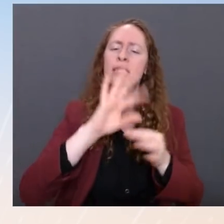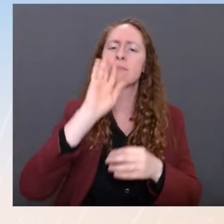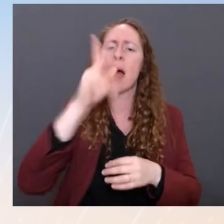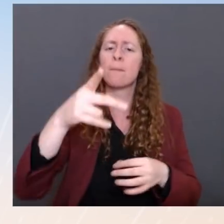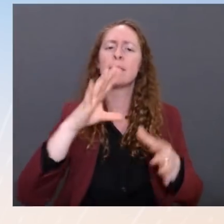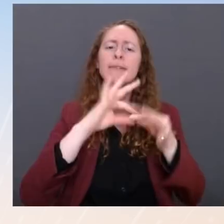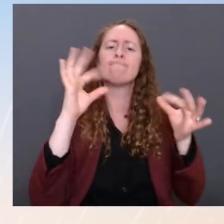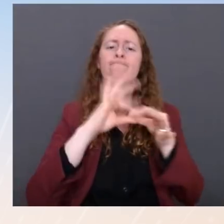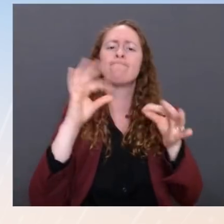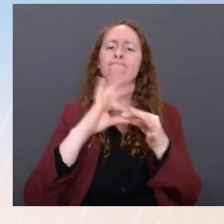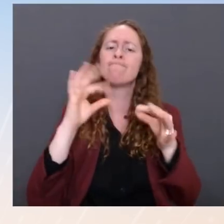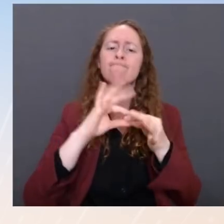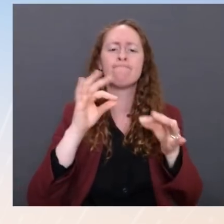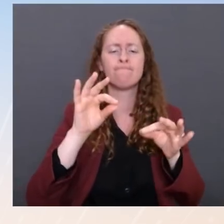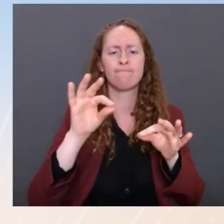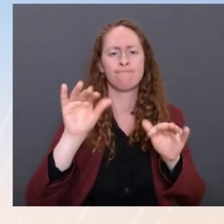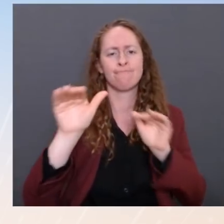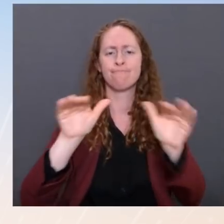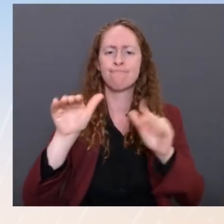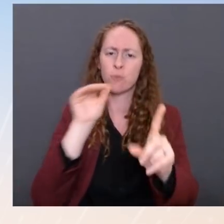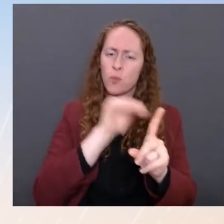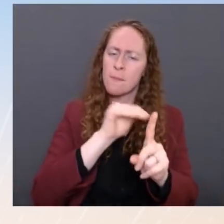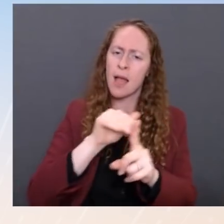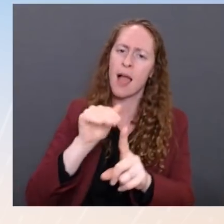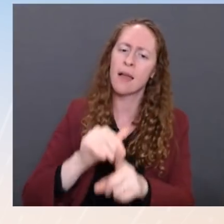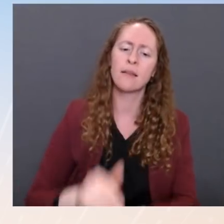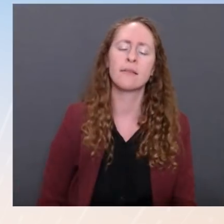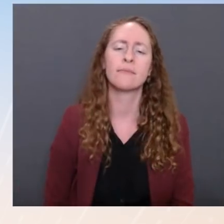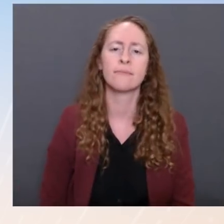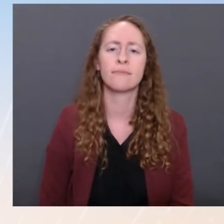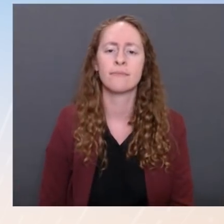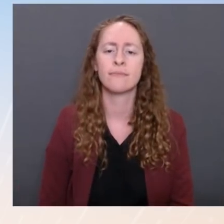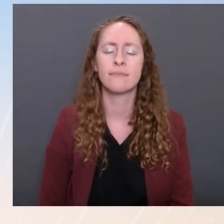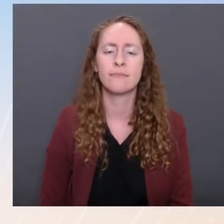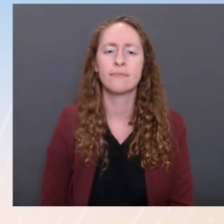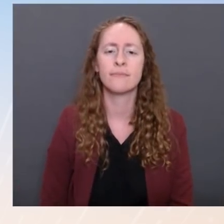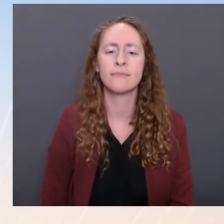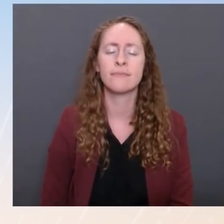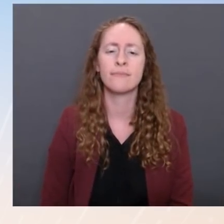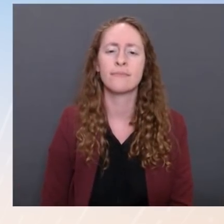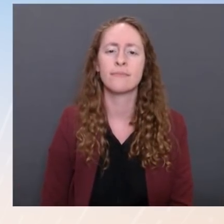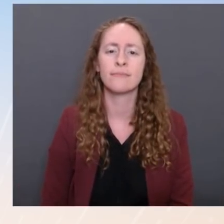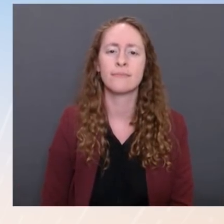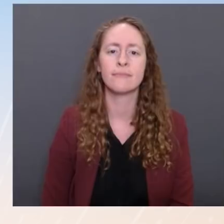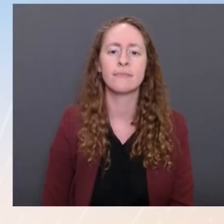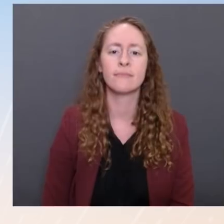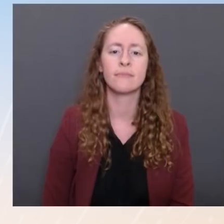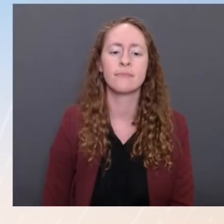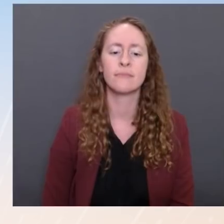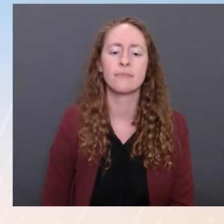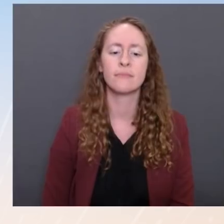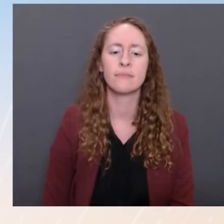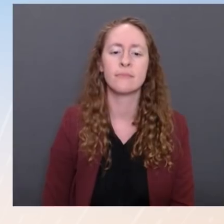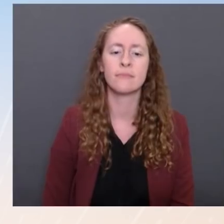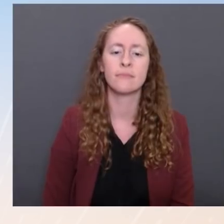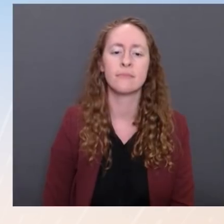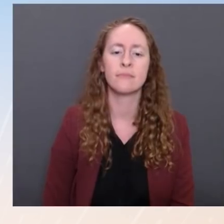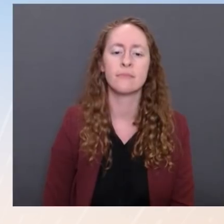because I -- Patsy, go ahead. The Press: Thank you, Jen. So, on the U.S.-ASEAN Summit, can you give us a sense of how hard the President